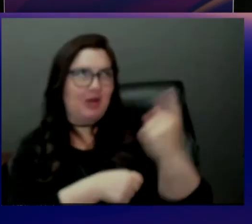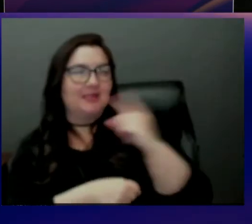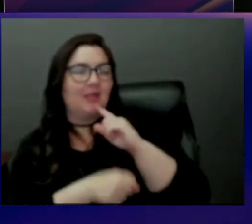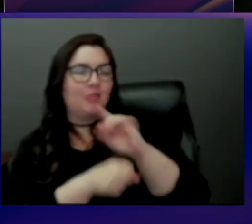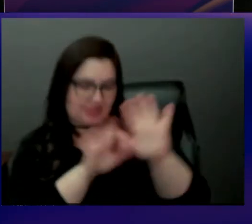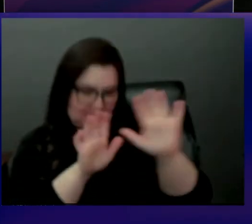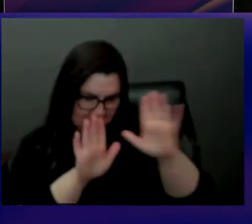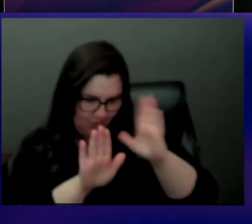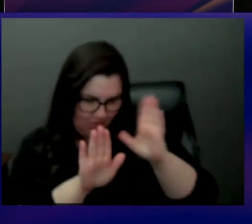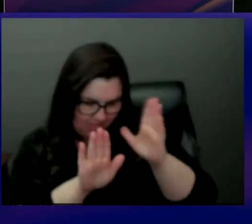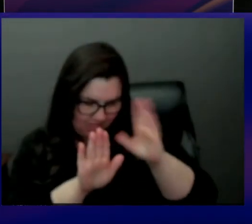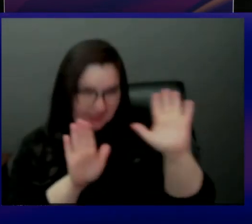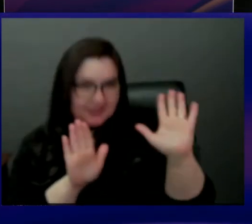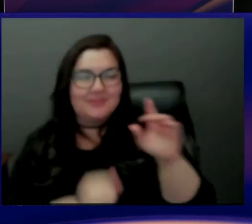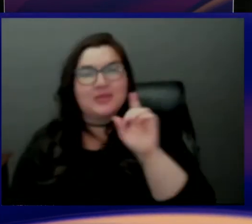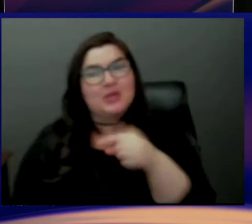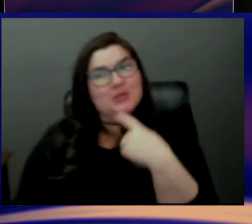You said that live on airs recorded.